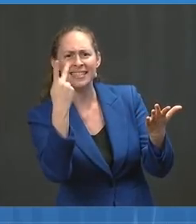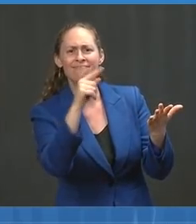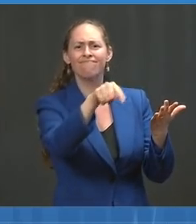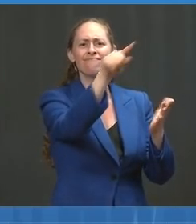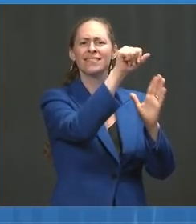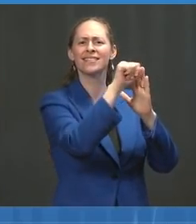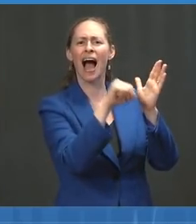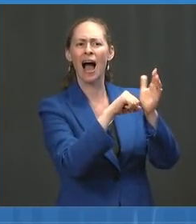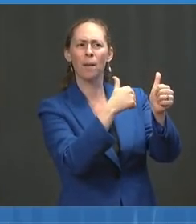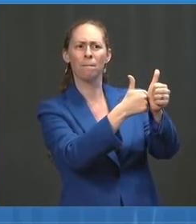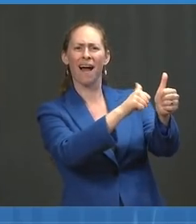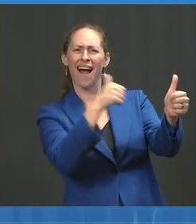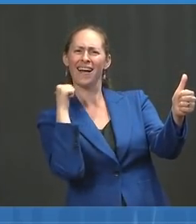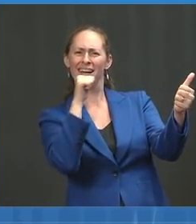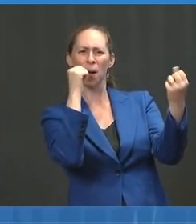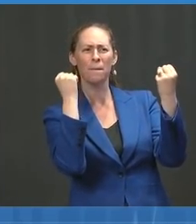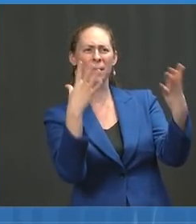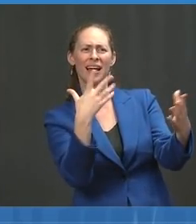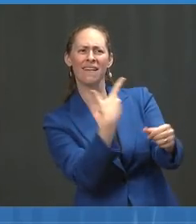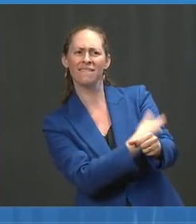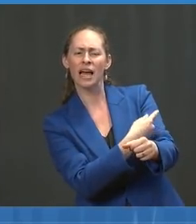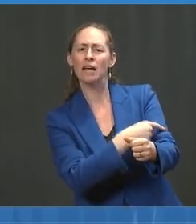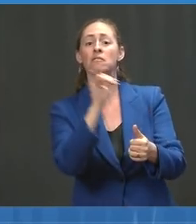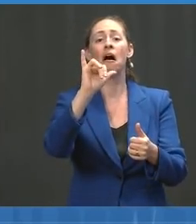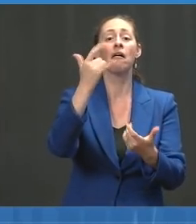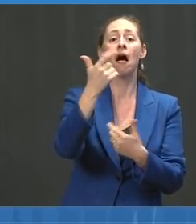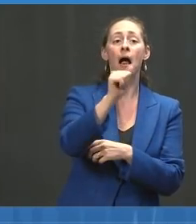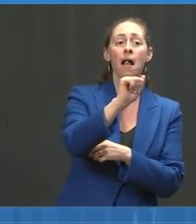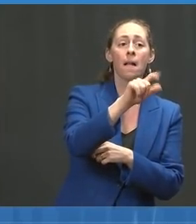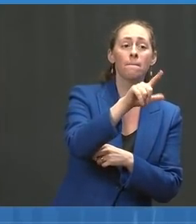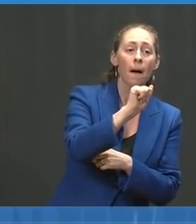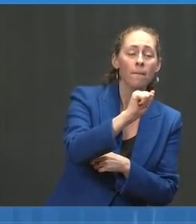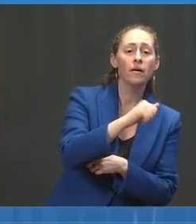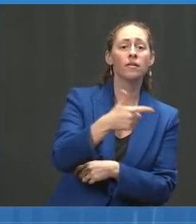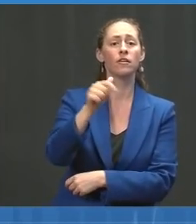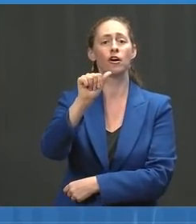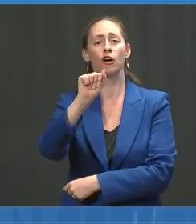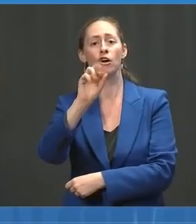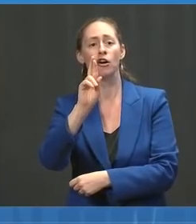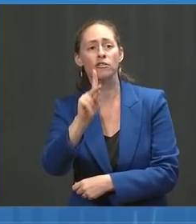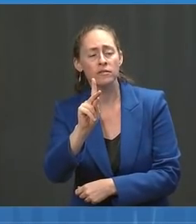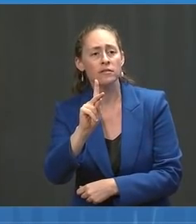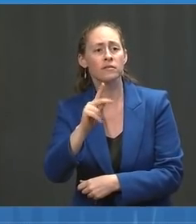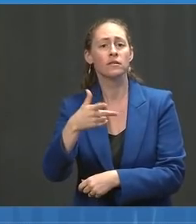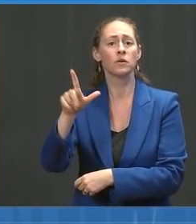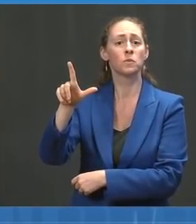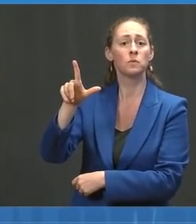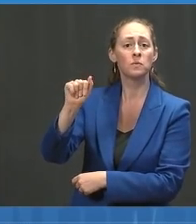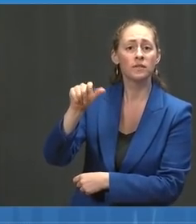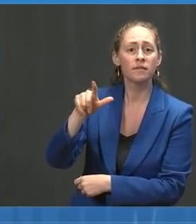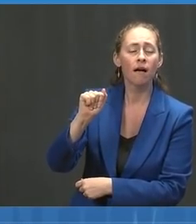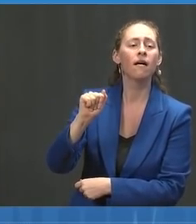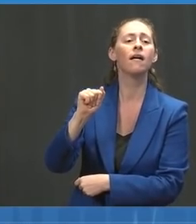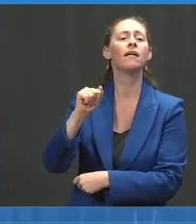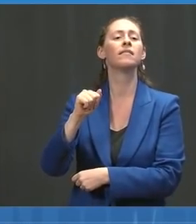In Alabama, Arkansas, Louisiana, and Mississippi, more people got their first shots in the past month